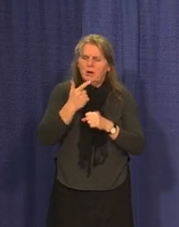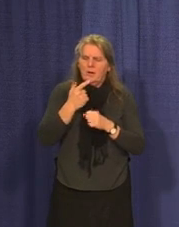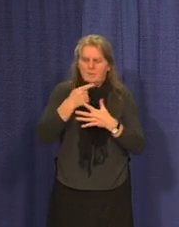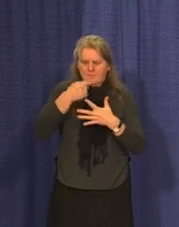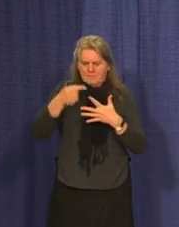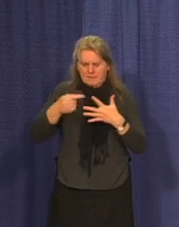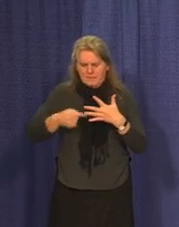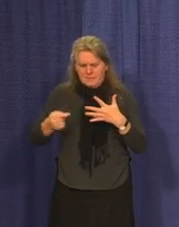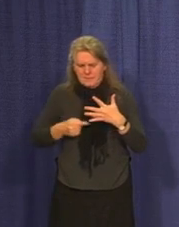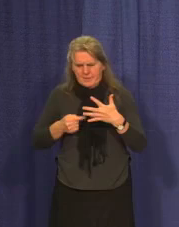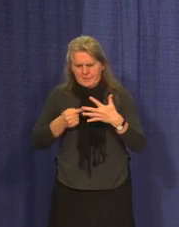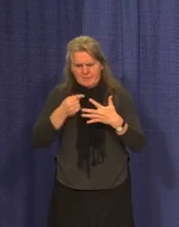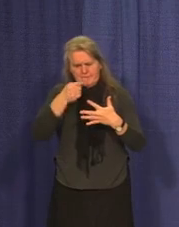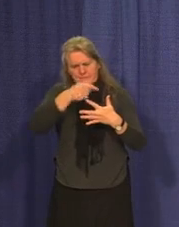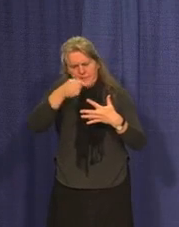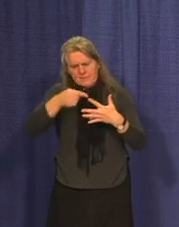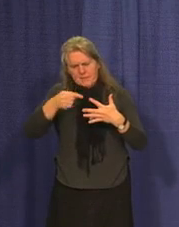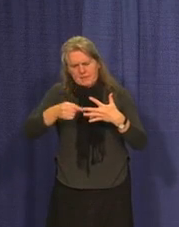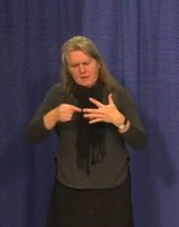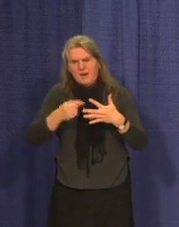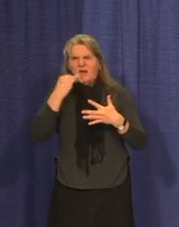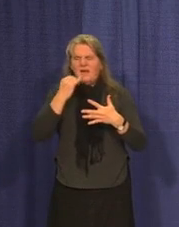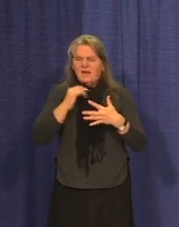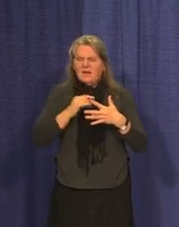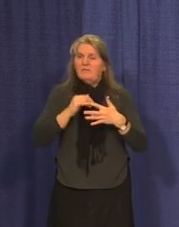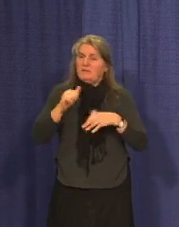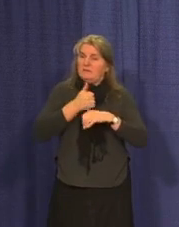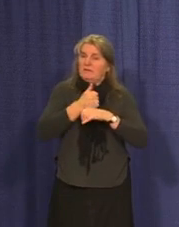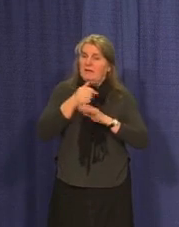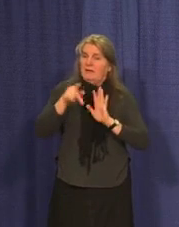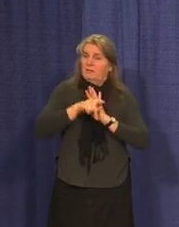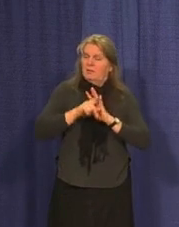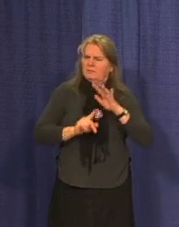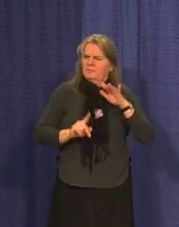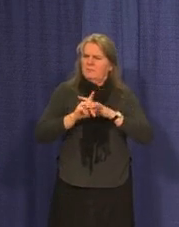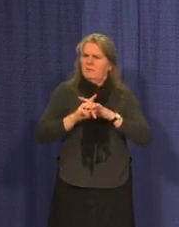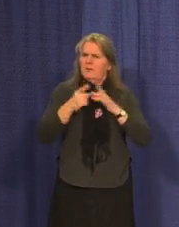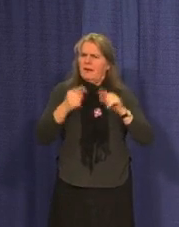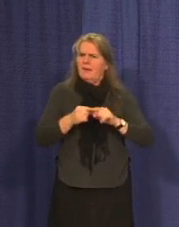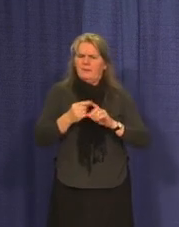taking care of all the questions that are going to arise, should